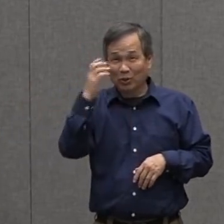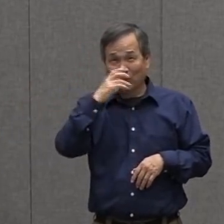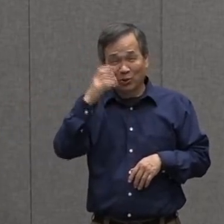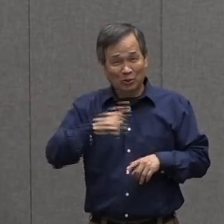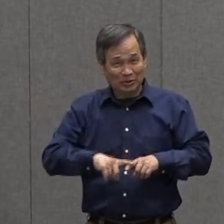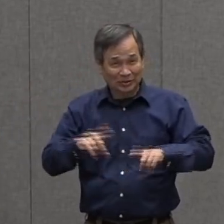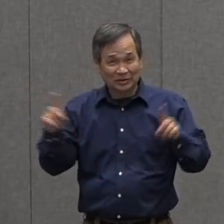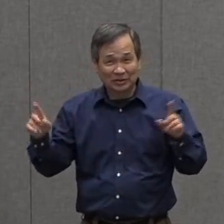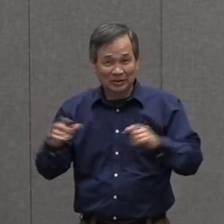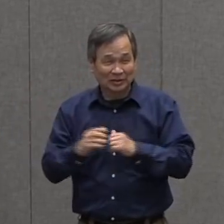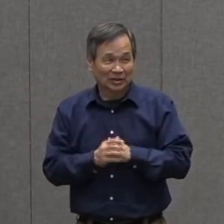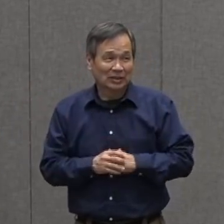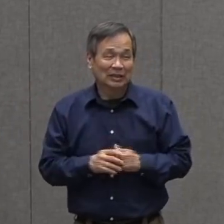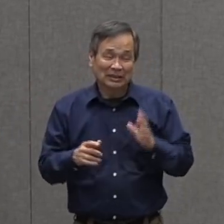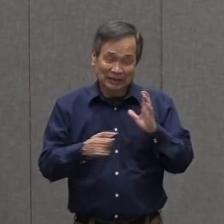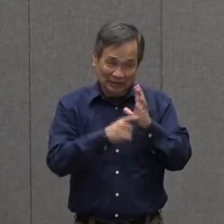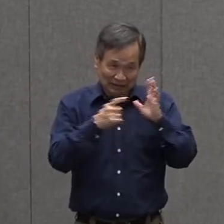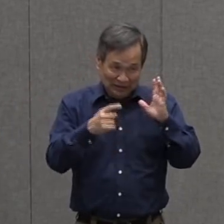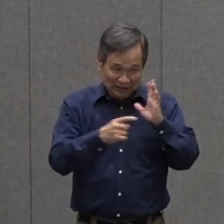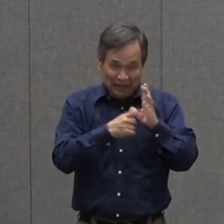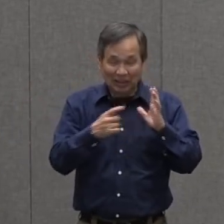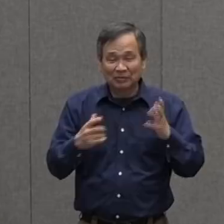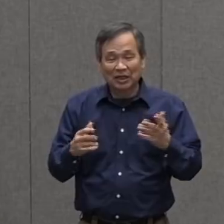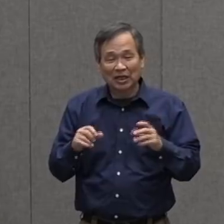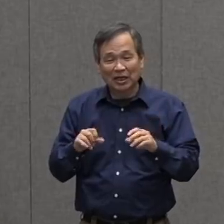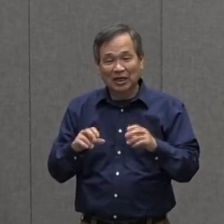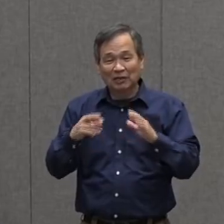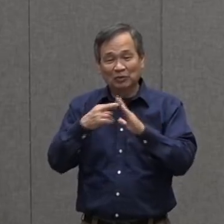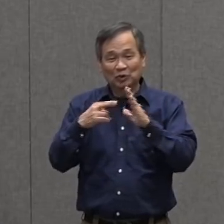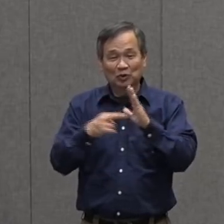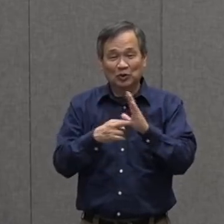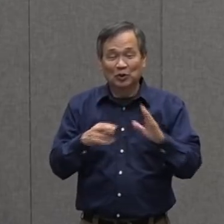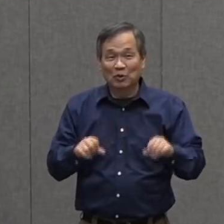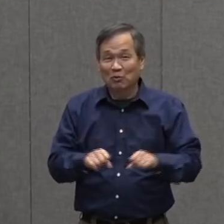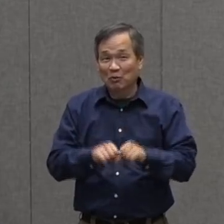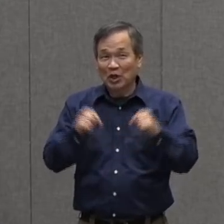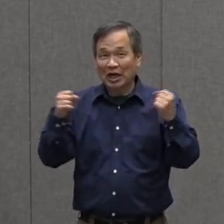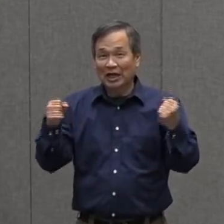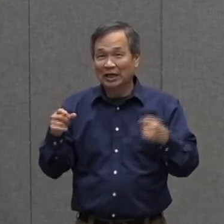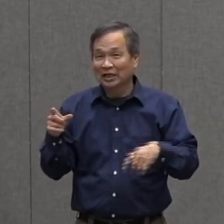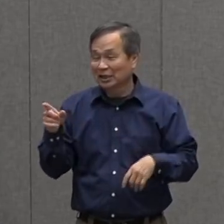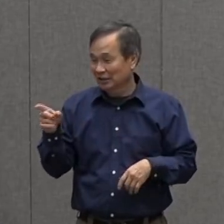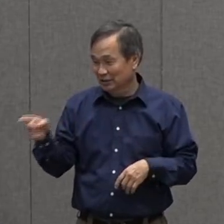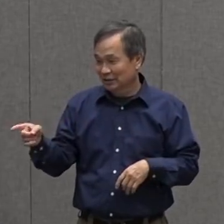and how sometimes you can break that rule. This is definitely breaking that rule.